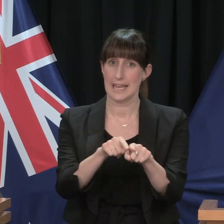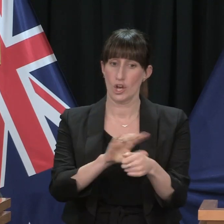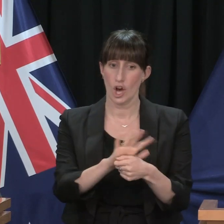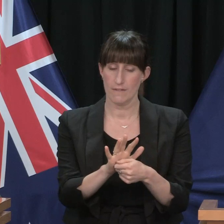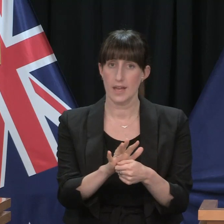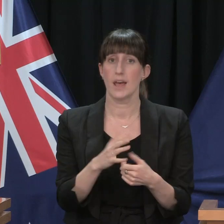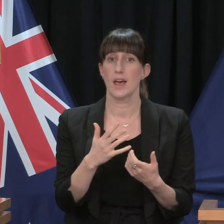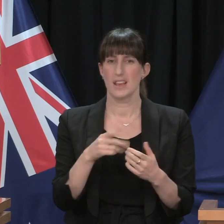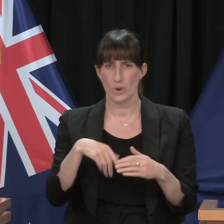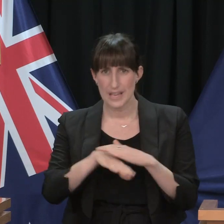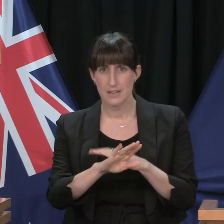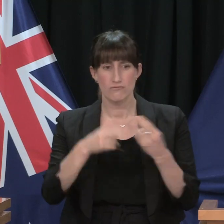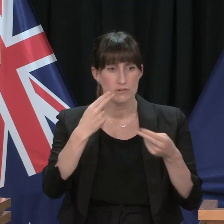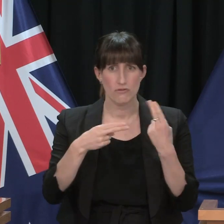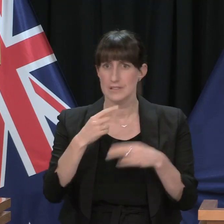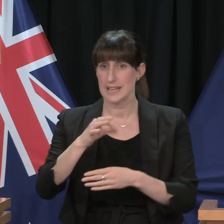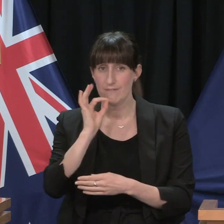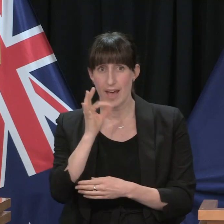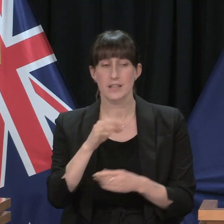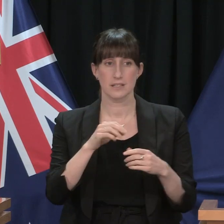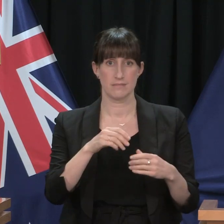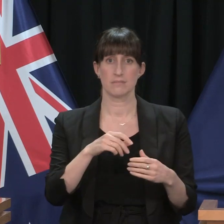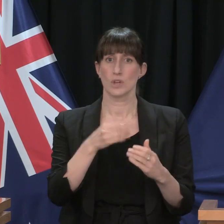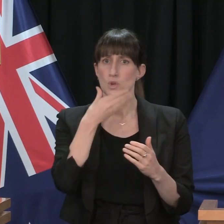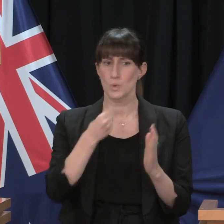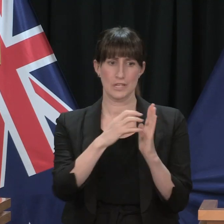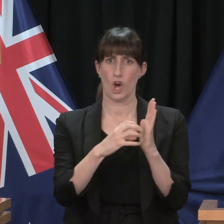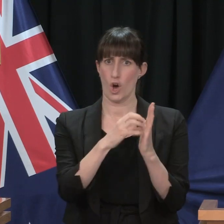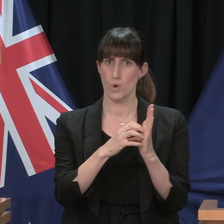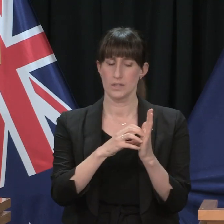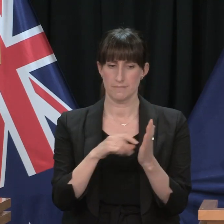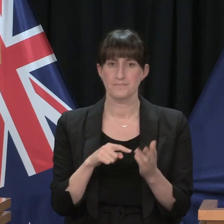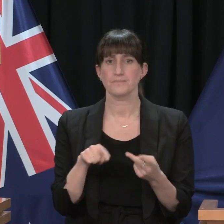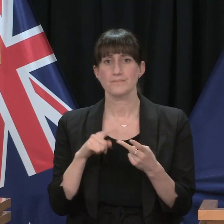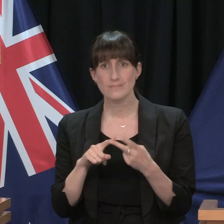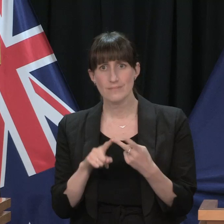downloading and using the COVID Tracer app, and taking